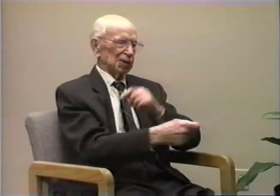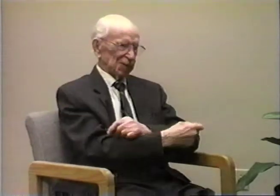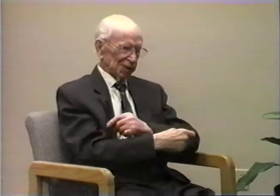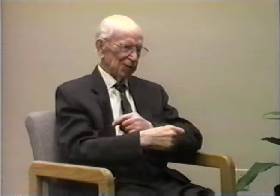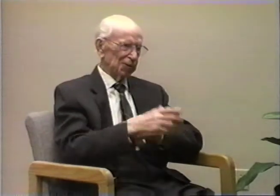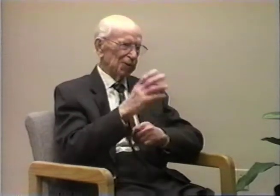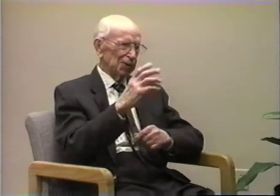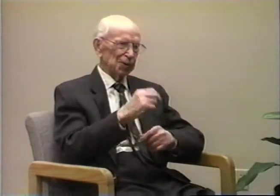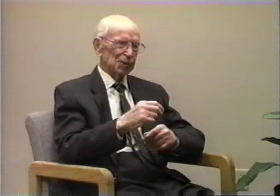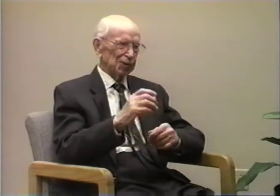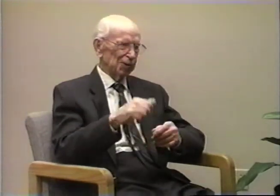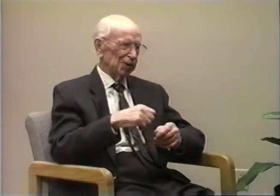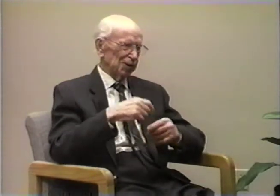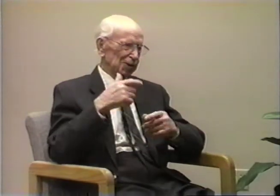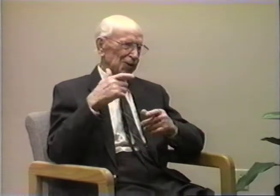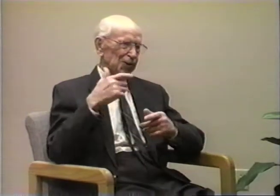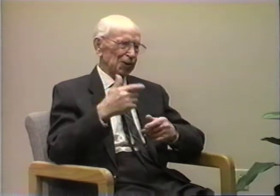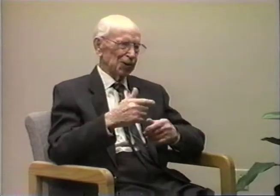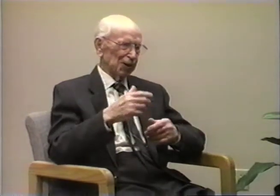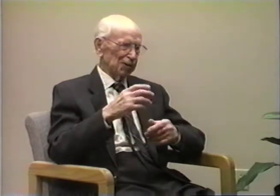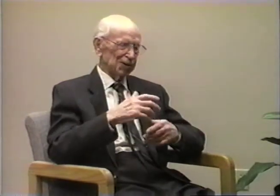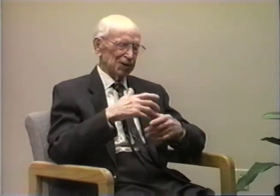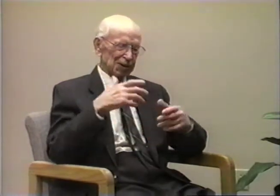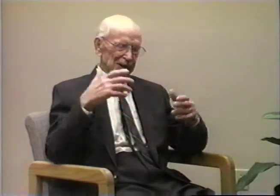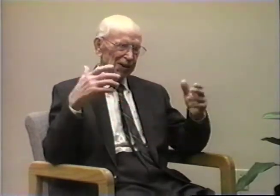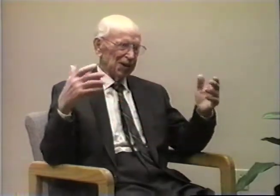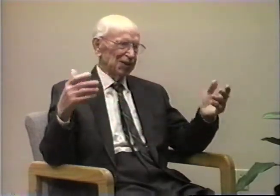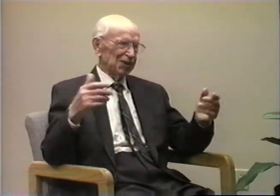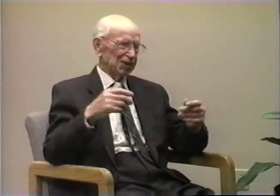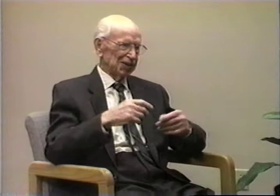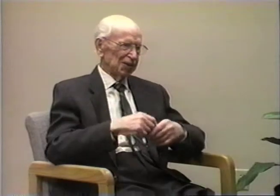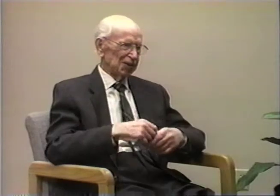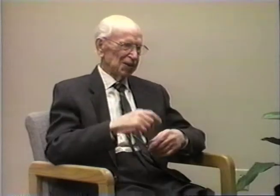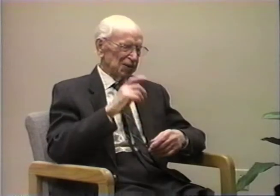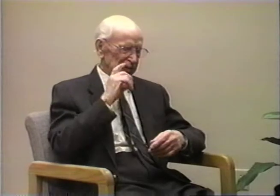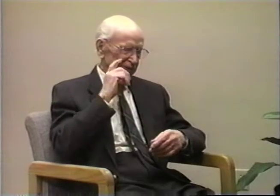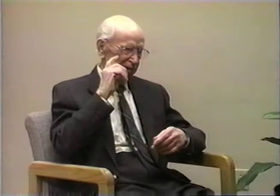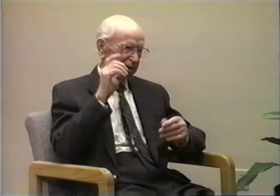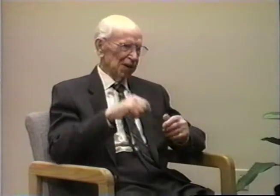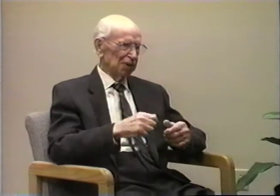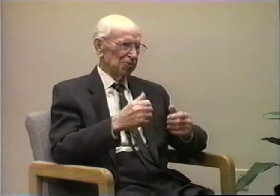Times have changed! Times have changed so much.